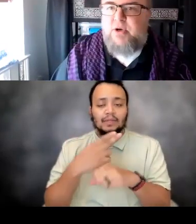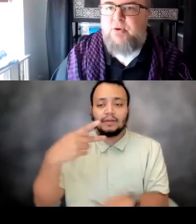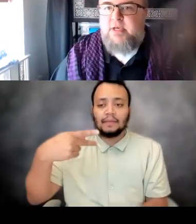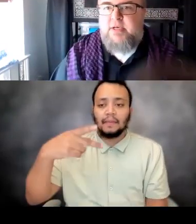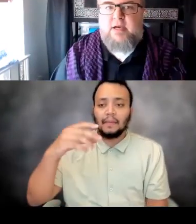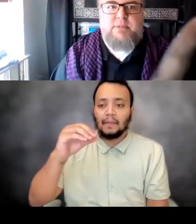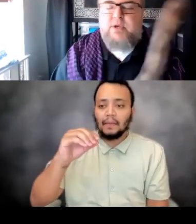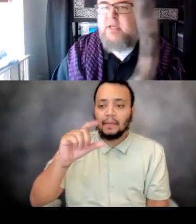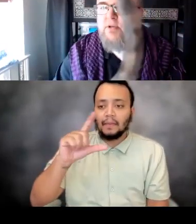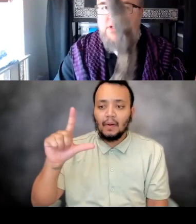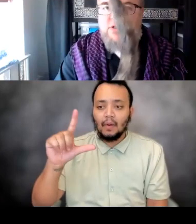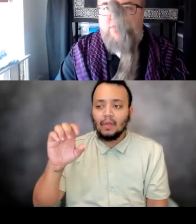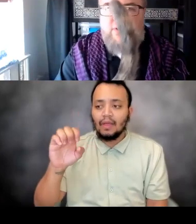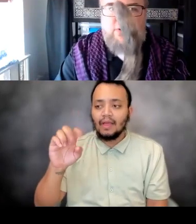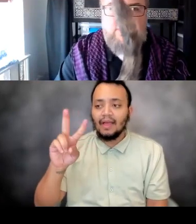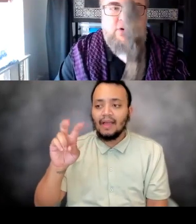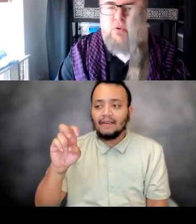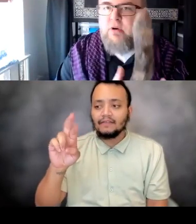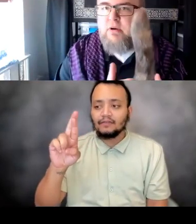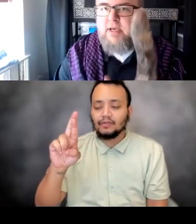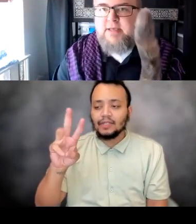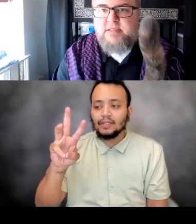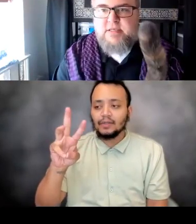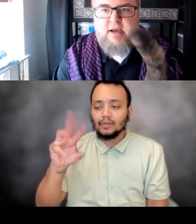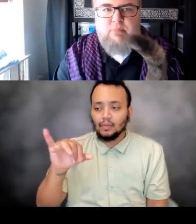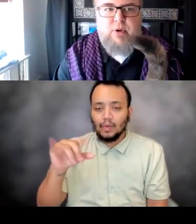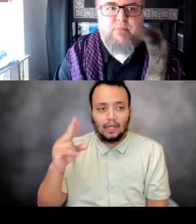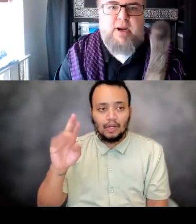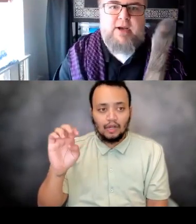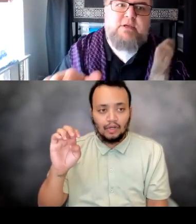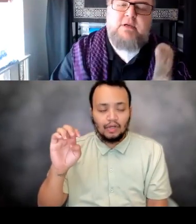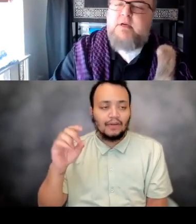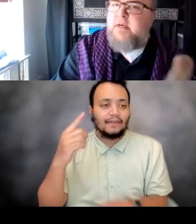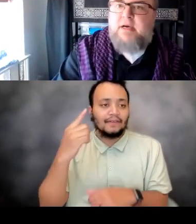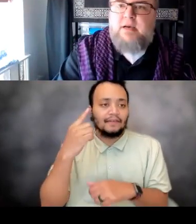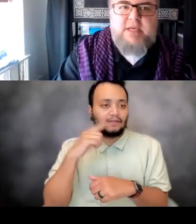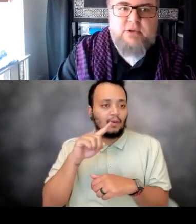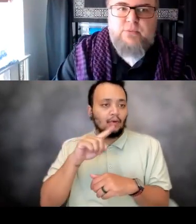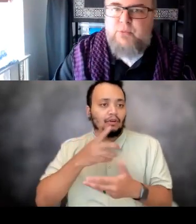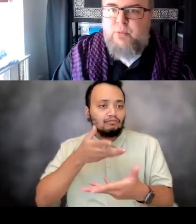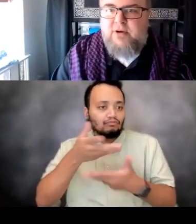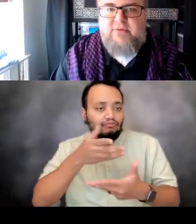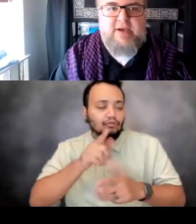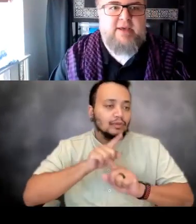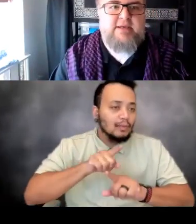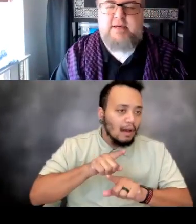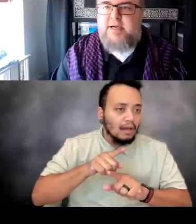So you can either use your phone or a desktop web browser. Either one will work fine.